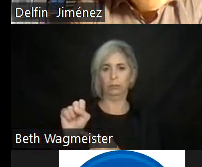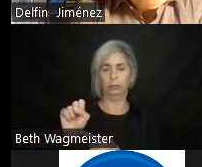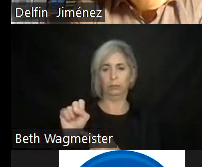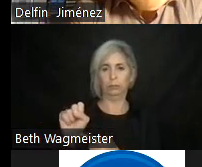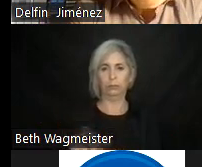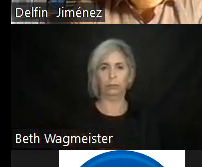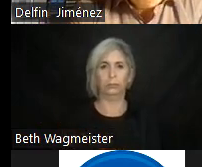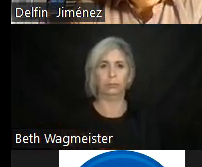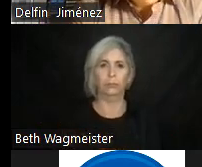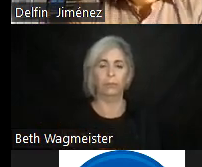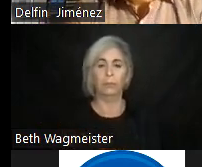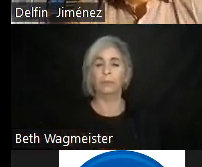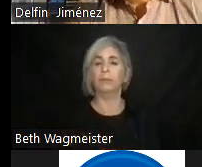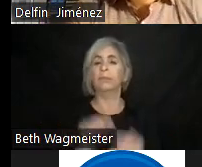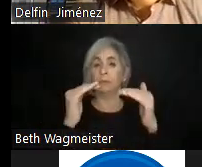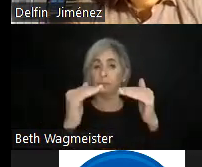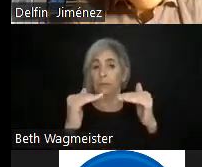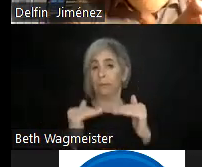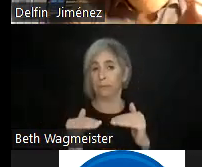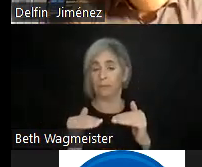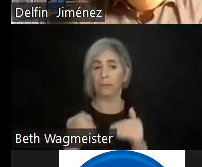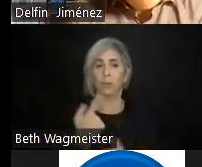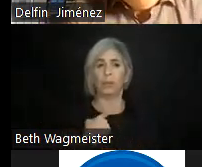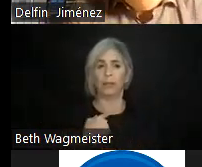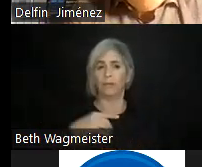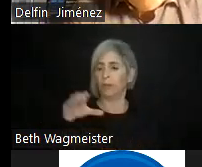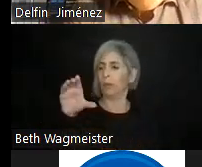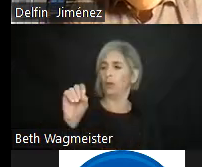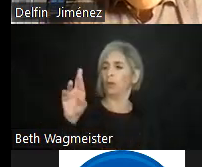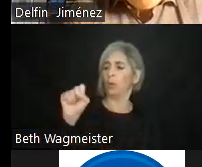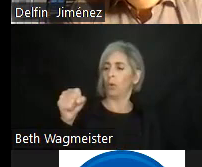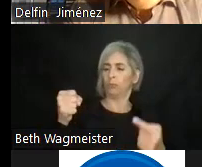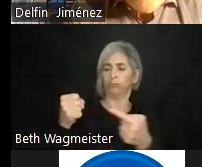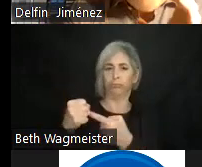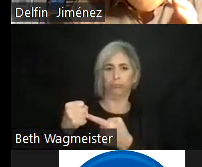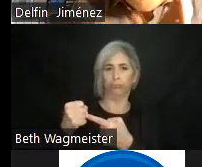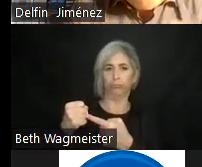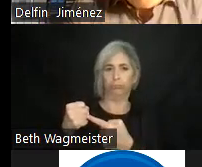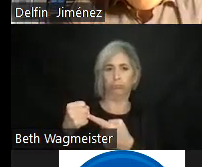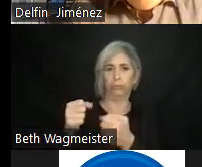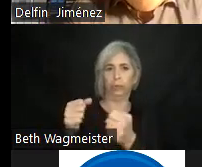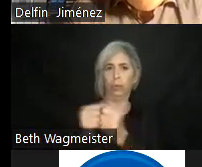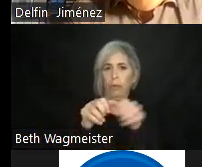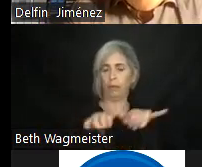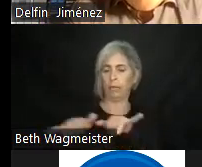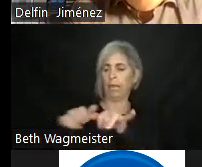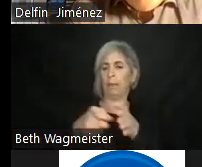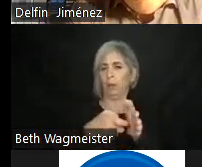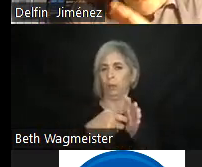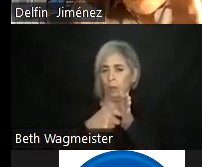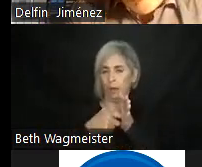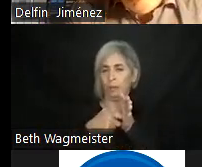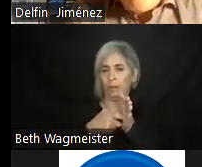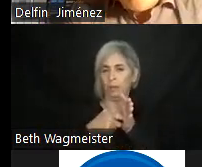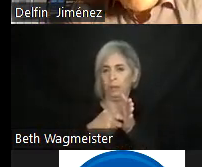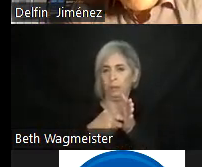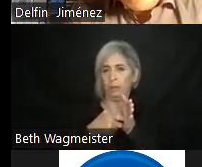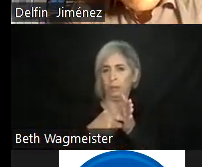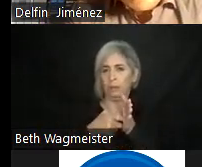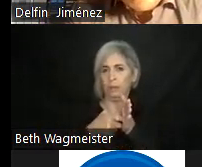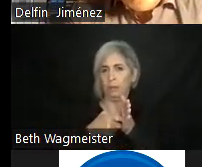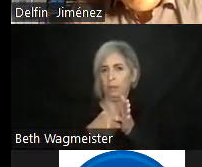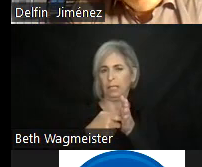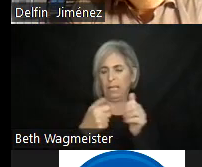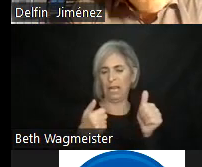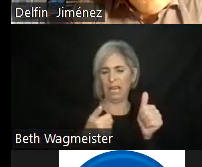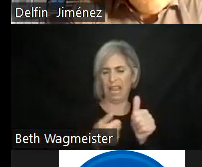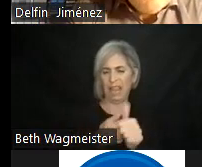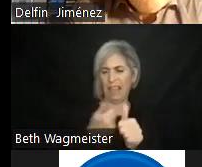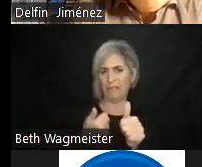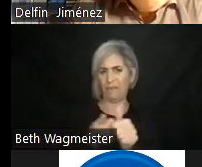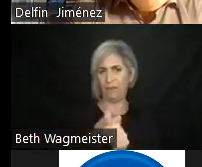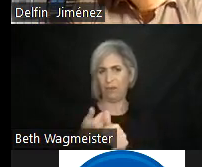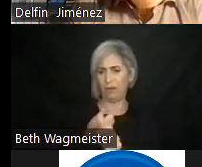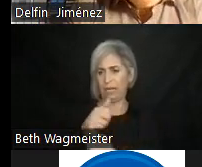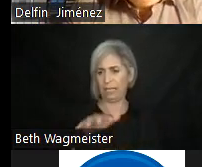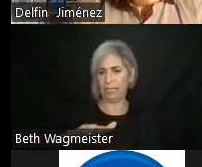After that we have the core chapters with common requirements in spaces. We have